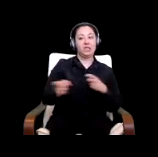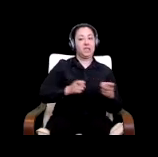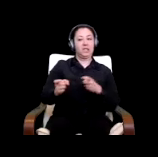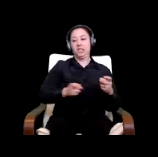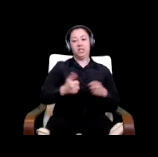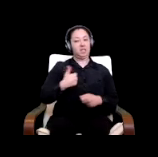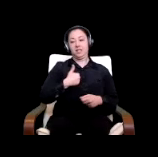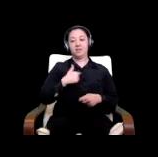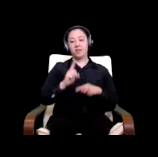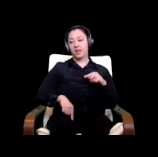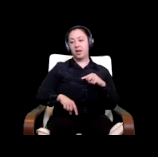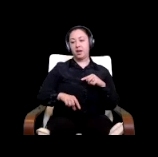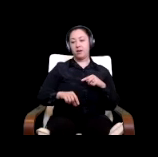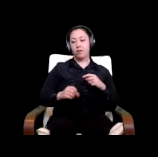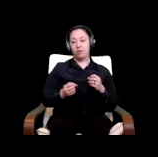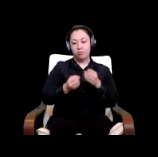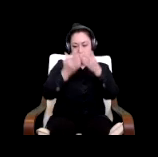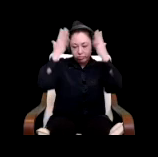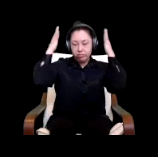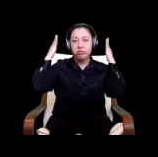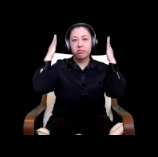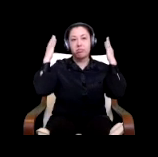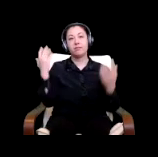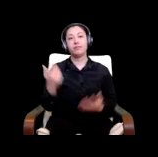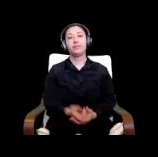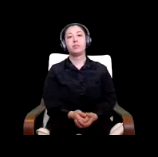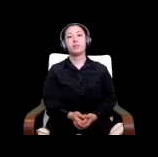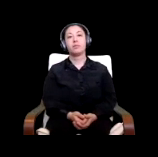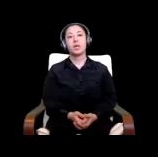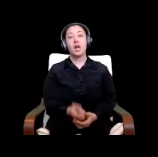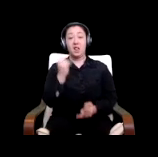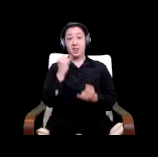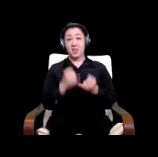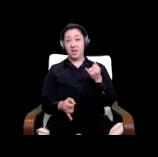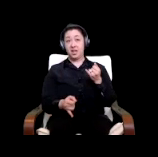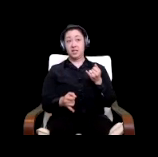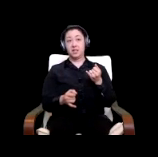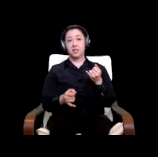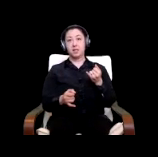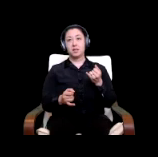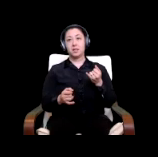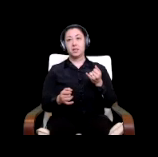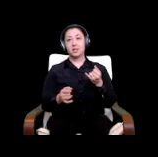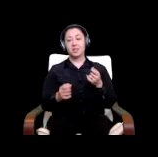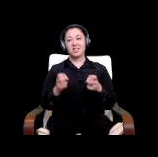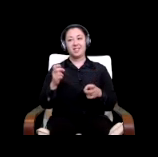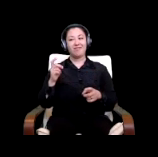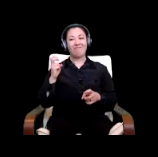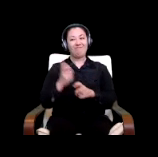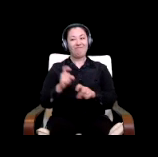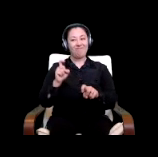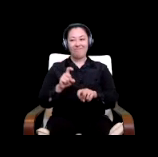or sensory overload. And difficulty shifting attention.